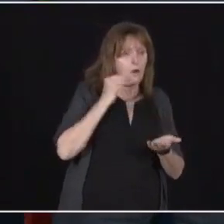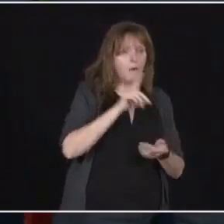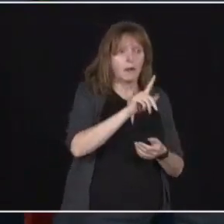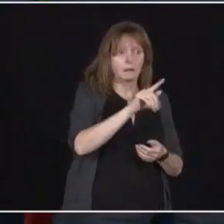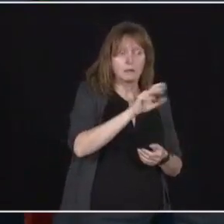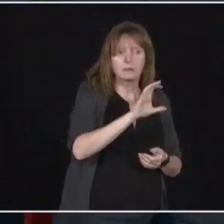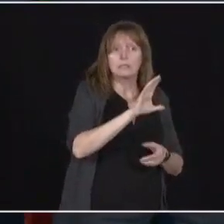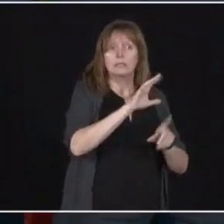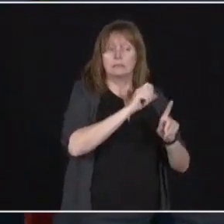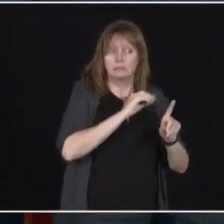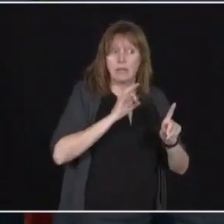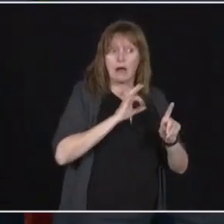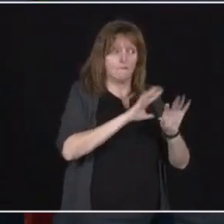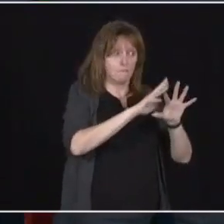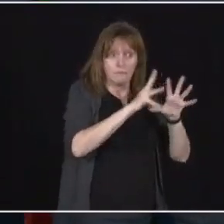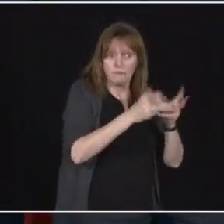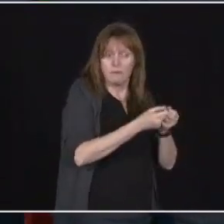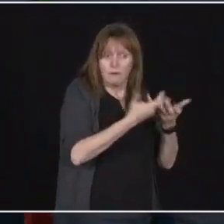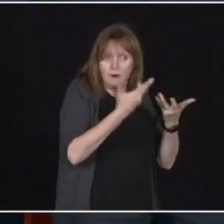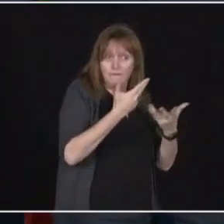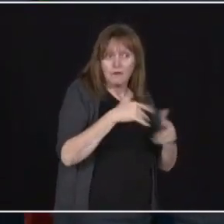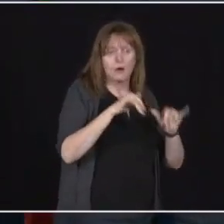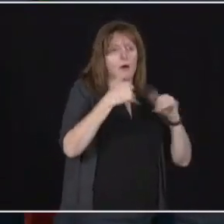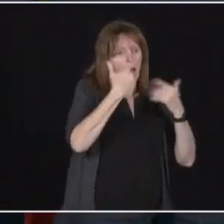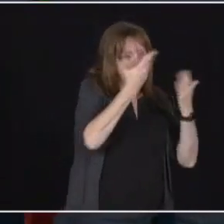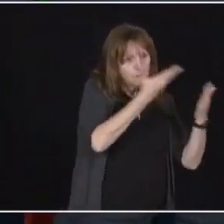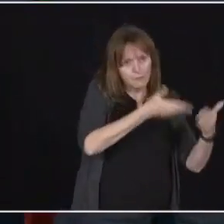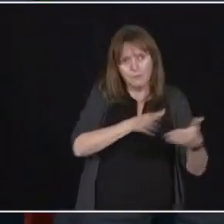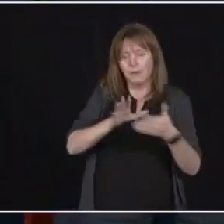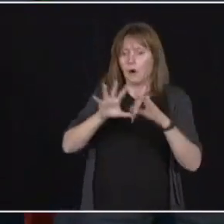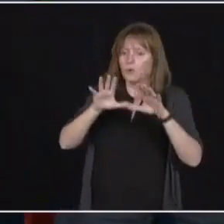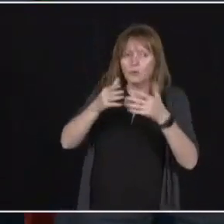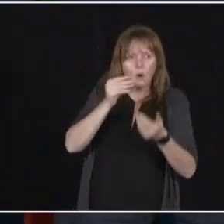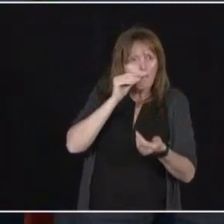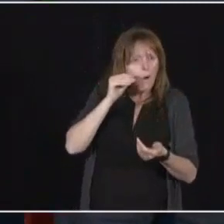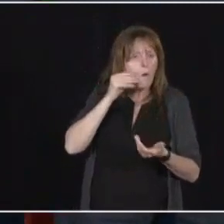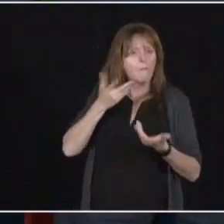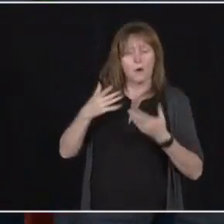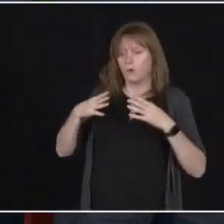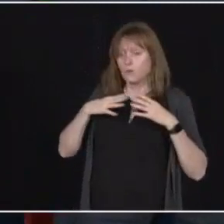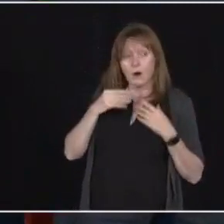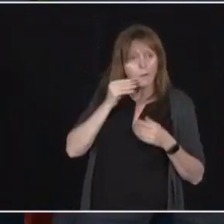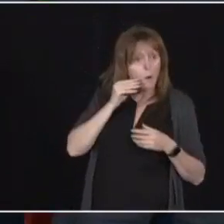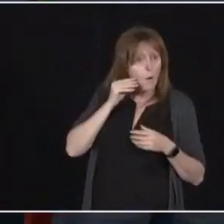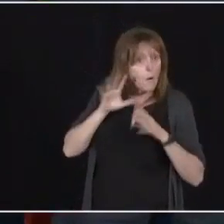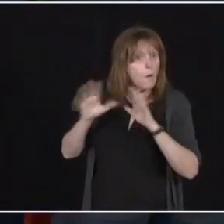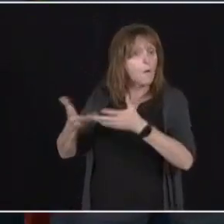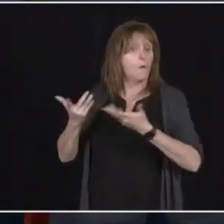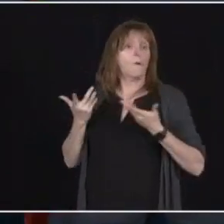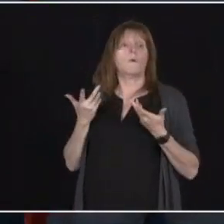change in our testing strategy now that we have tested all of the people in long-term care homes and all of the staff.